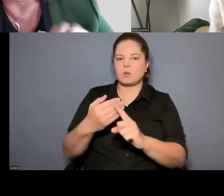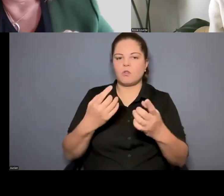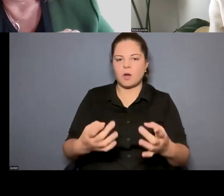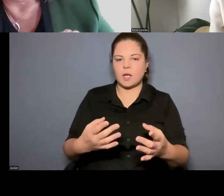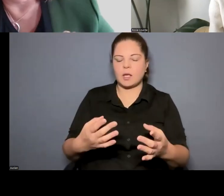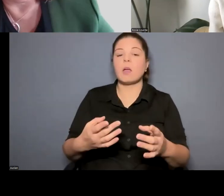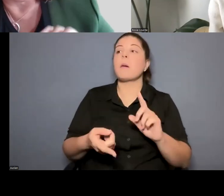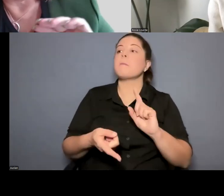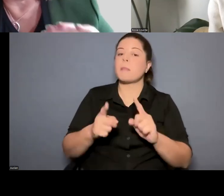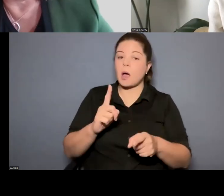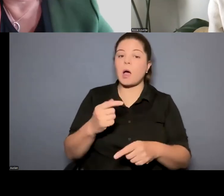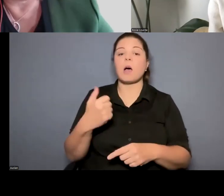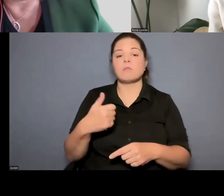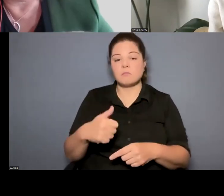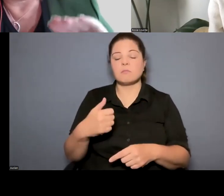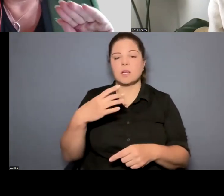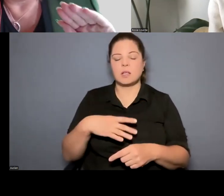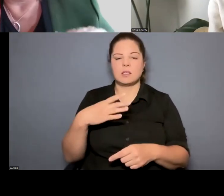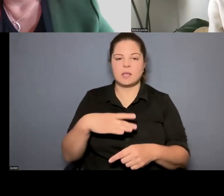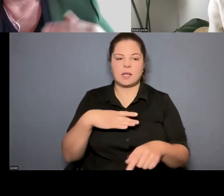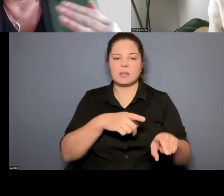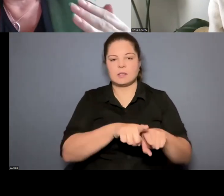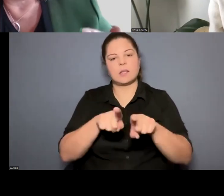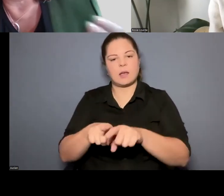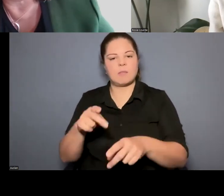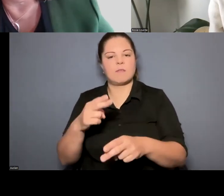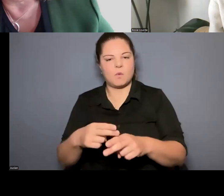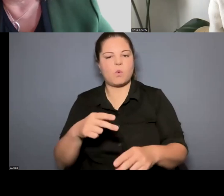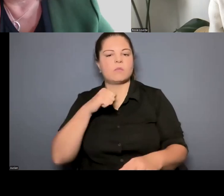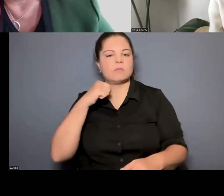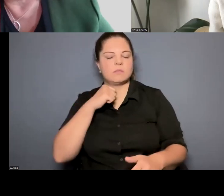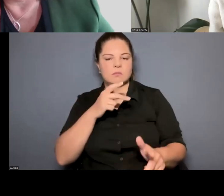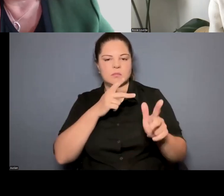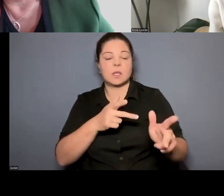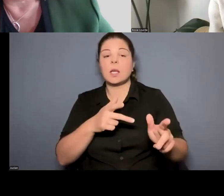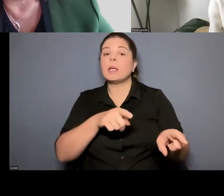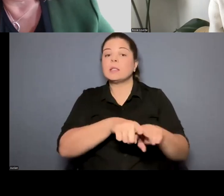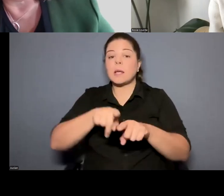the best example where they were like, we just think of where there might be an accident and